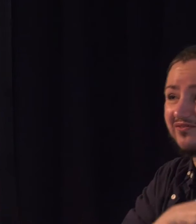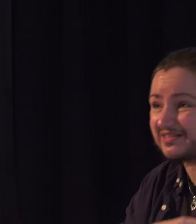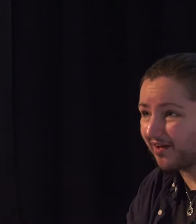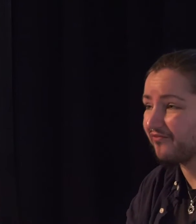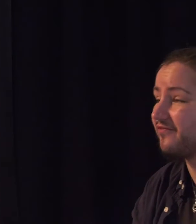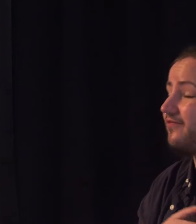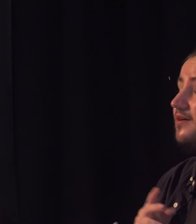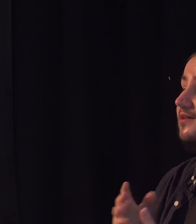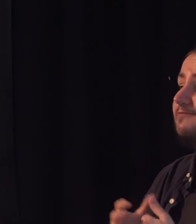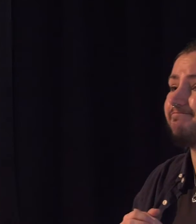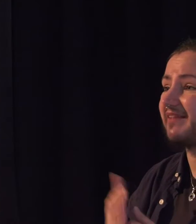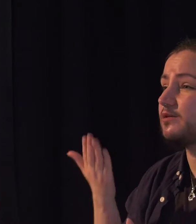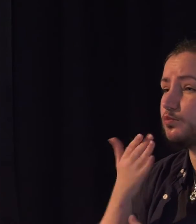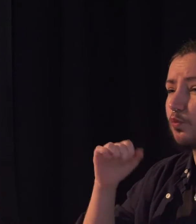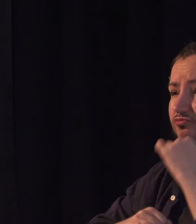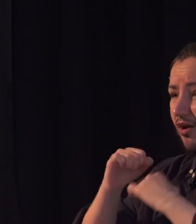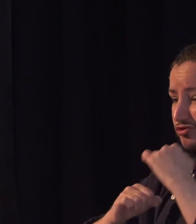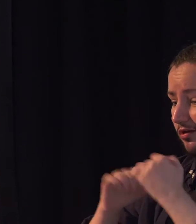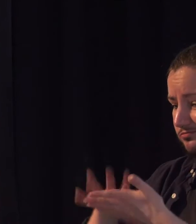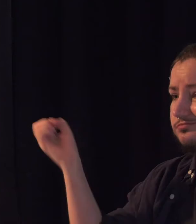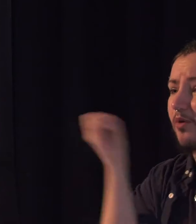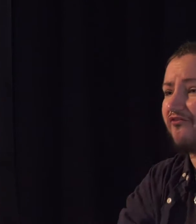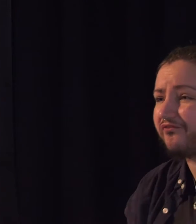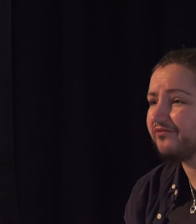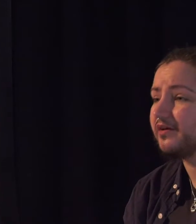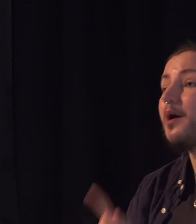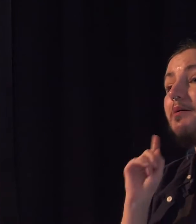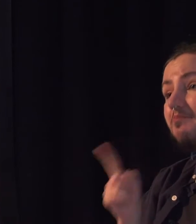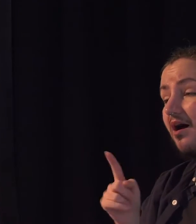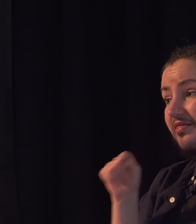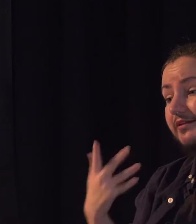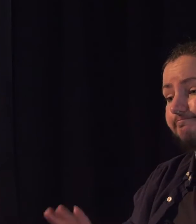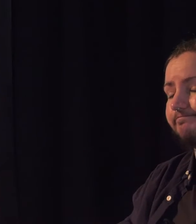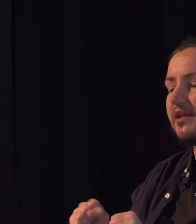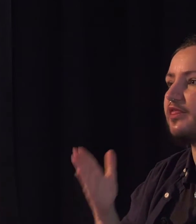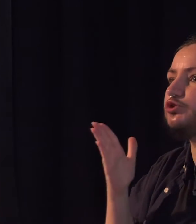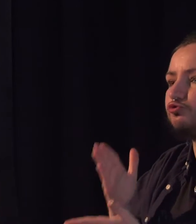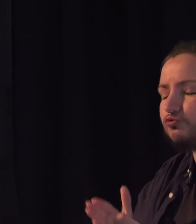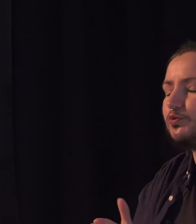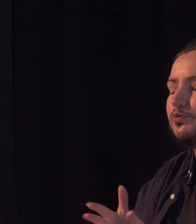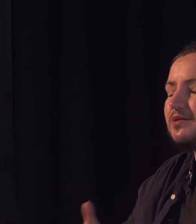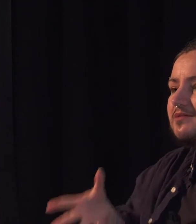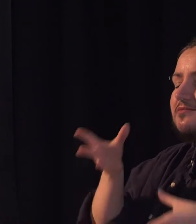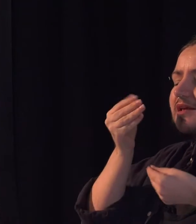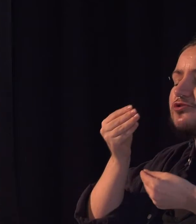breakdowns of school structure. However, this was the beginning of the true SENsory Atelier immersion in Key Stage 1